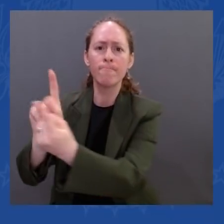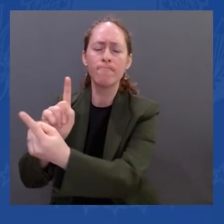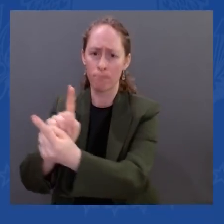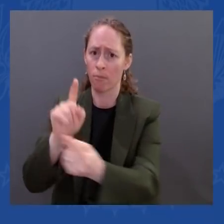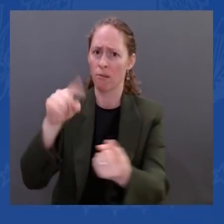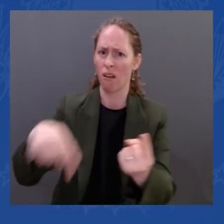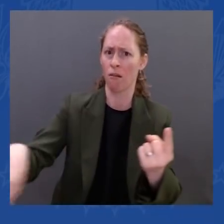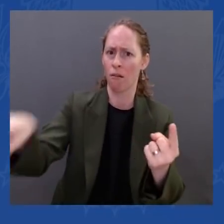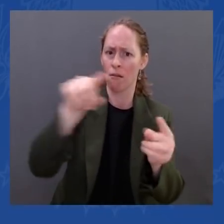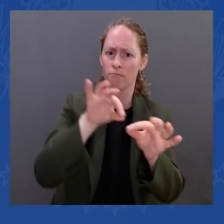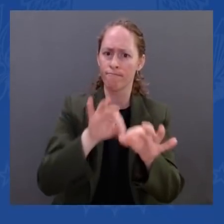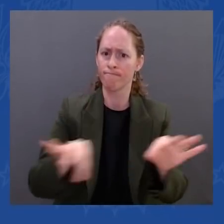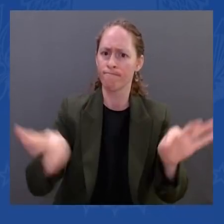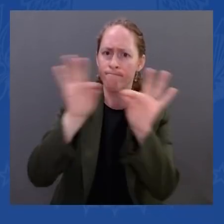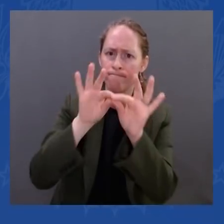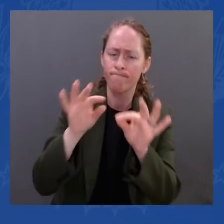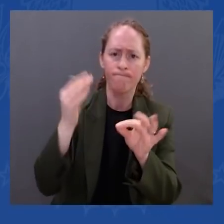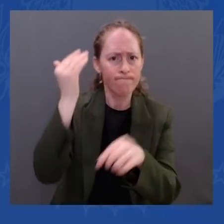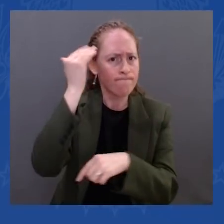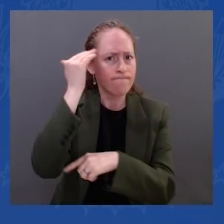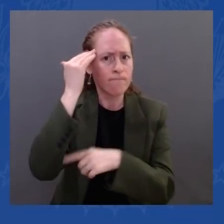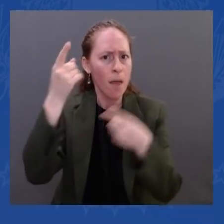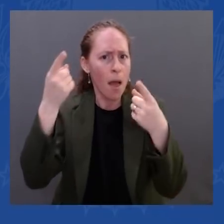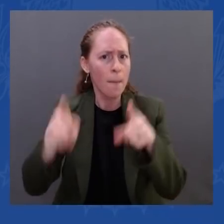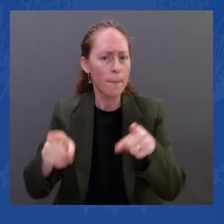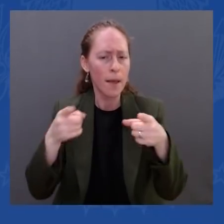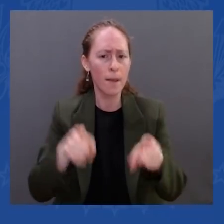and response capability of Japan-U.S. alliances.